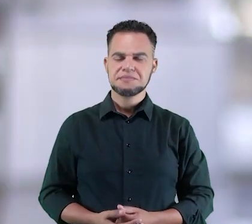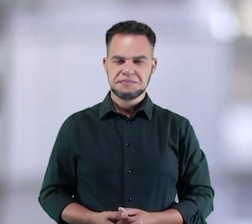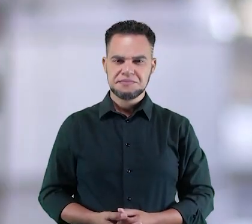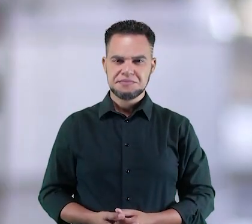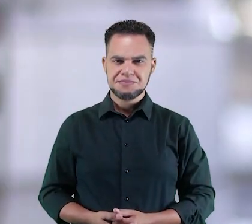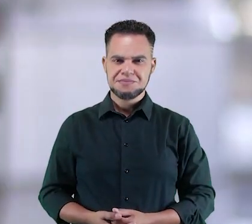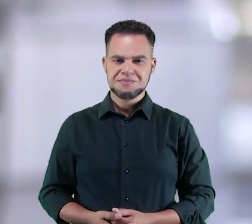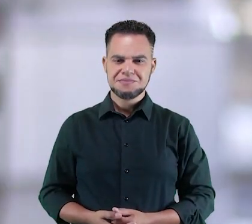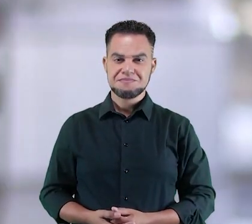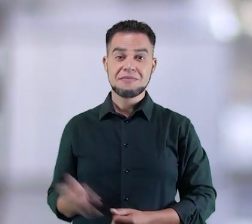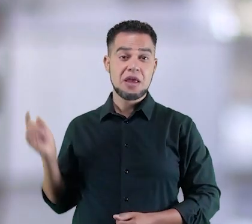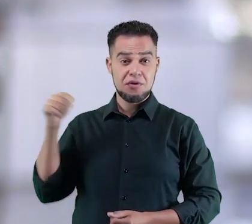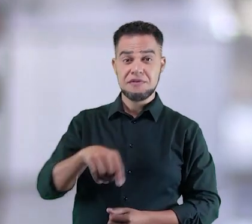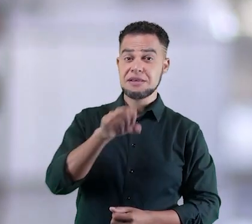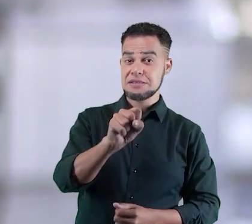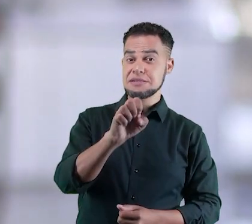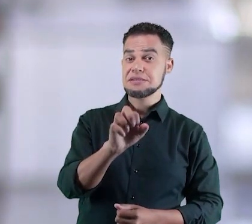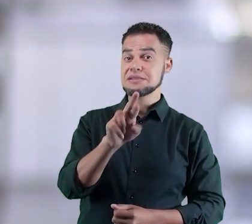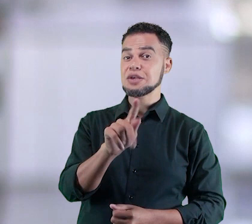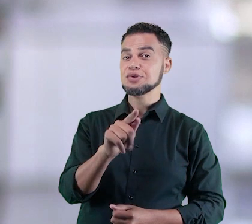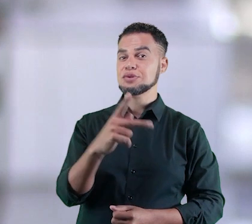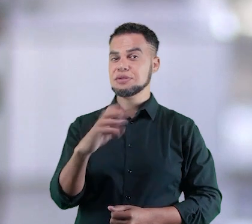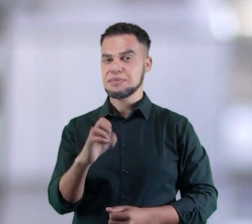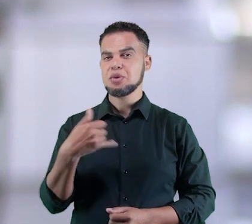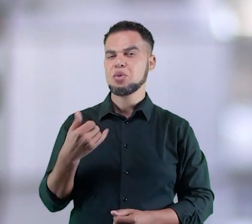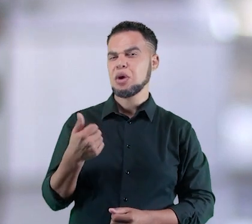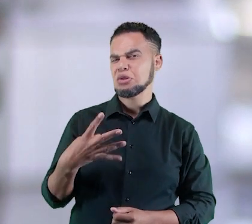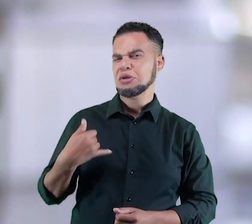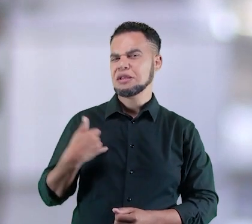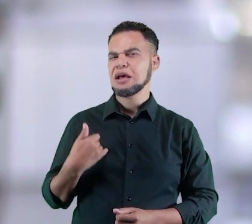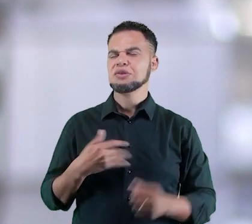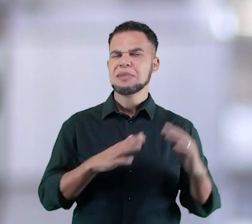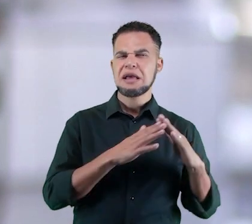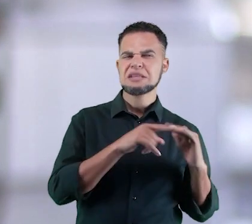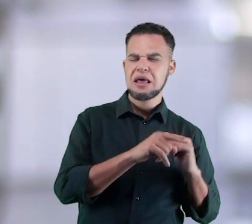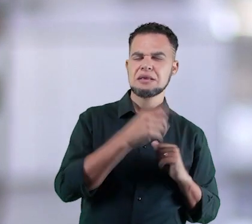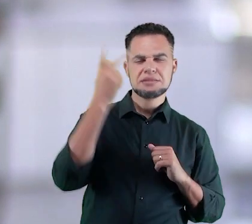I came from Sergipe when I was about 14 years old, I´d lived in São Paulo, Bom Retiro,